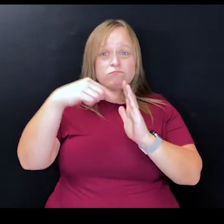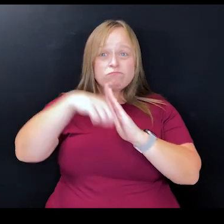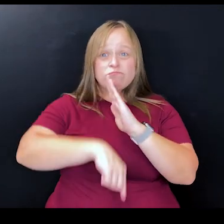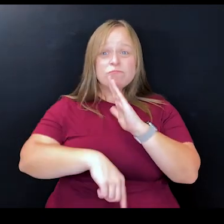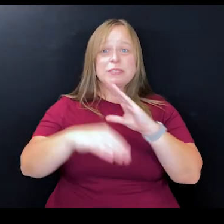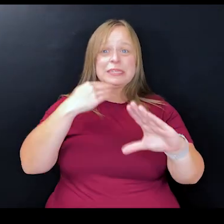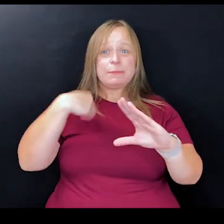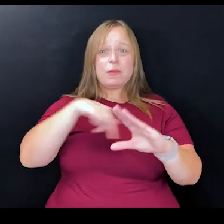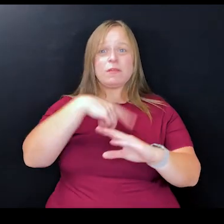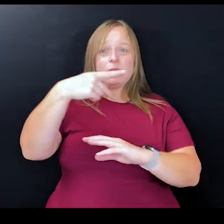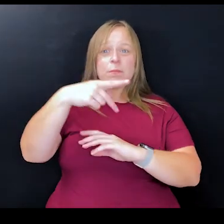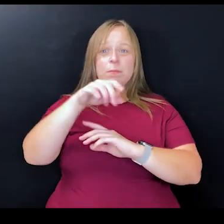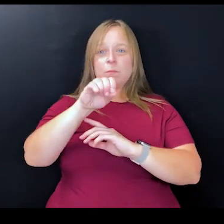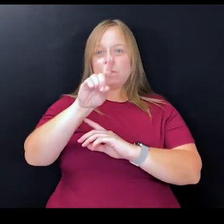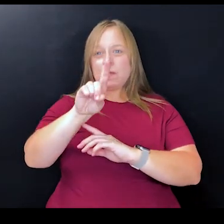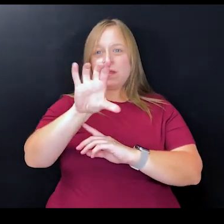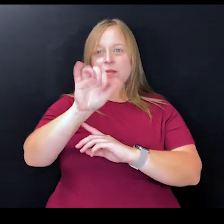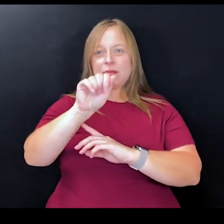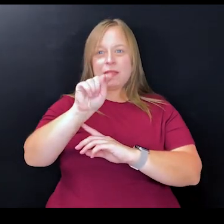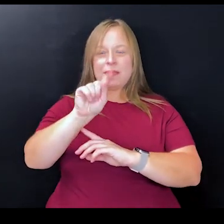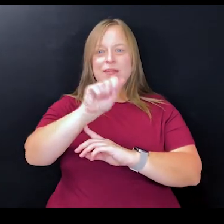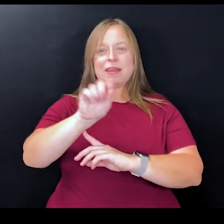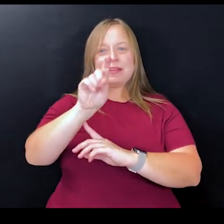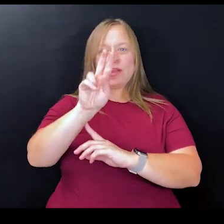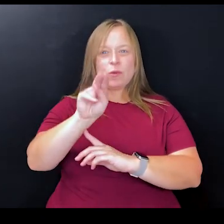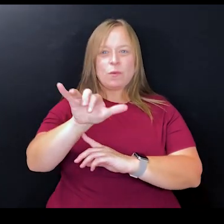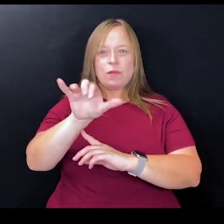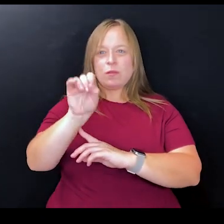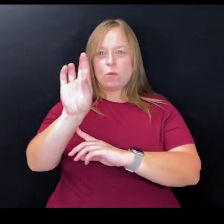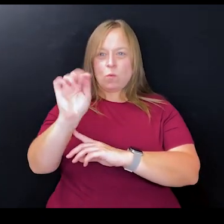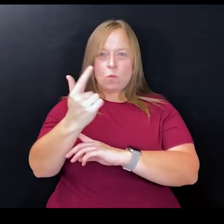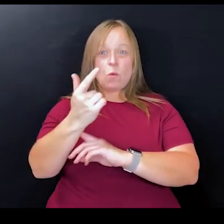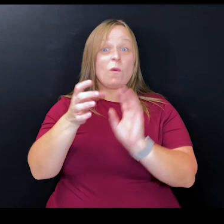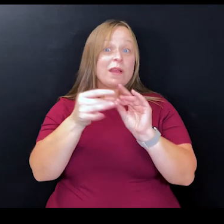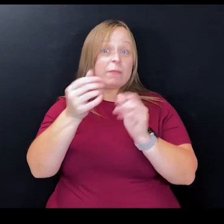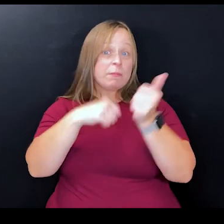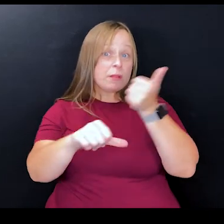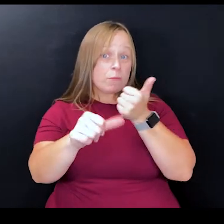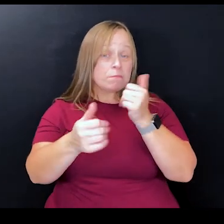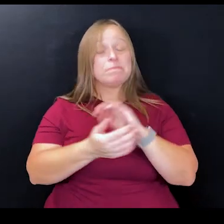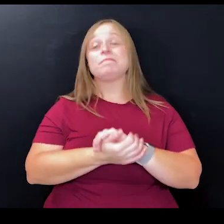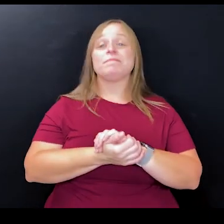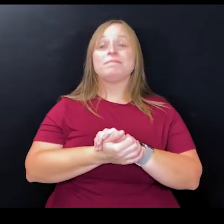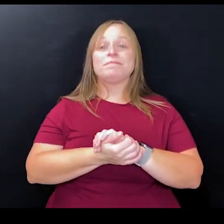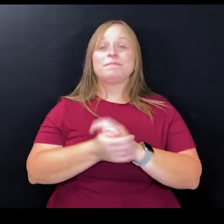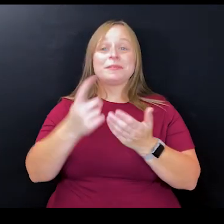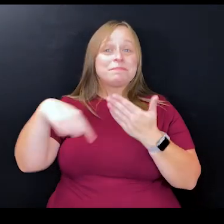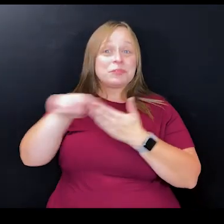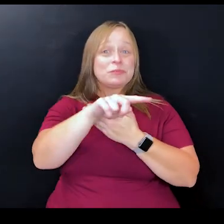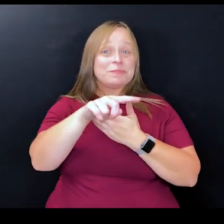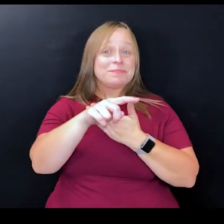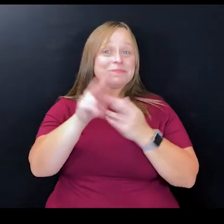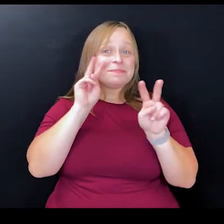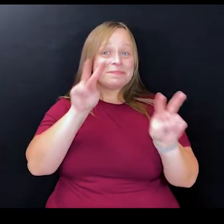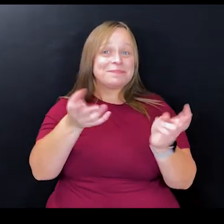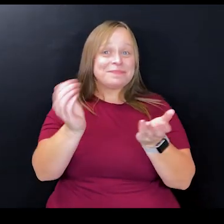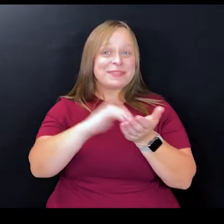please email podcast@drny.org, or comment below. Tune in next Wednesday,